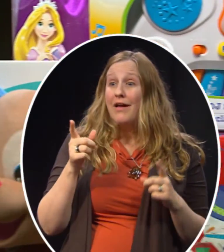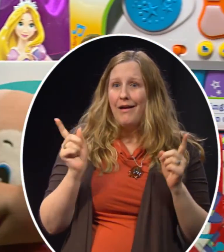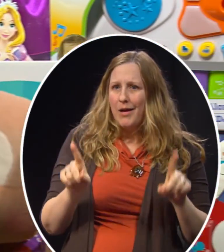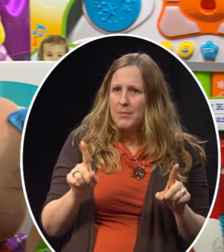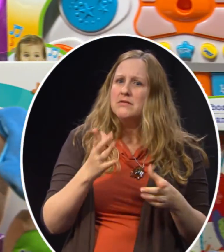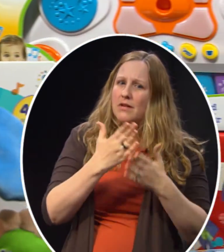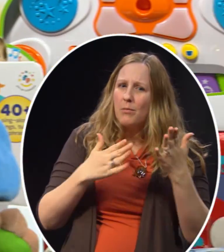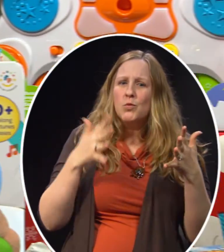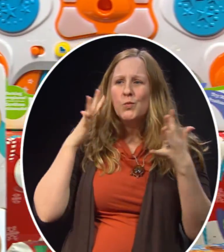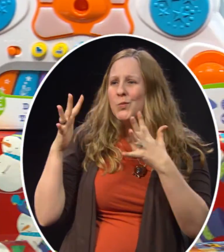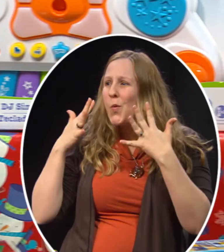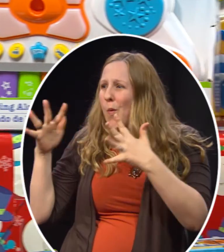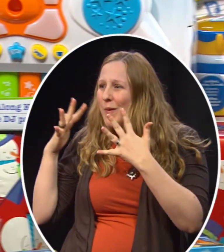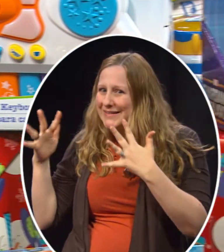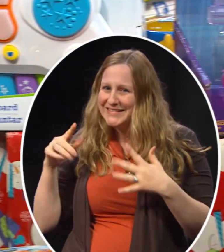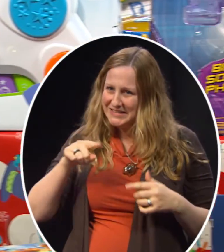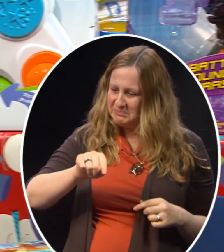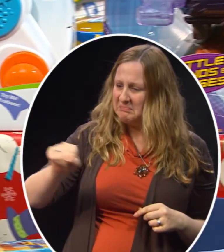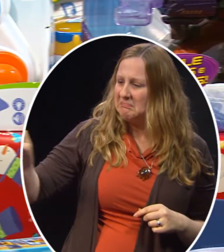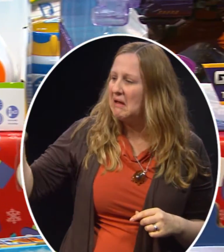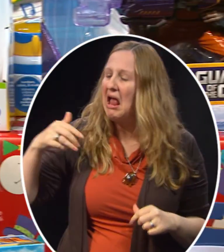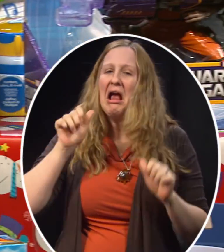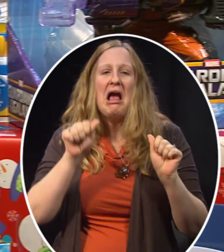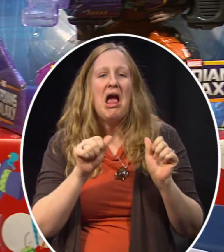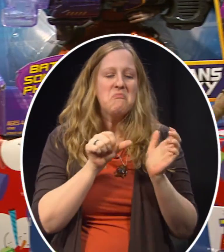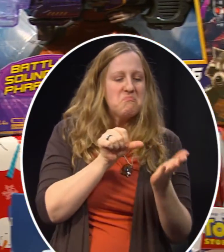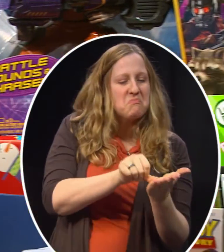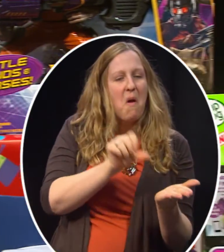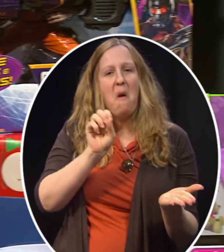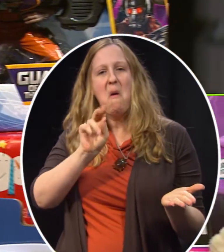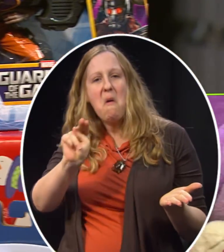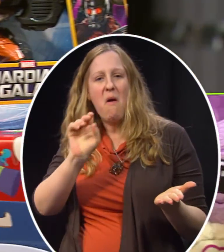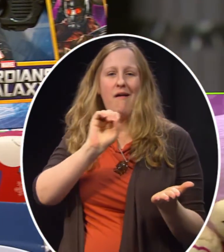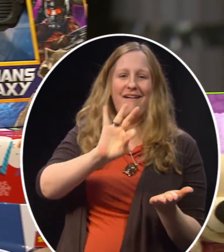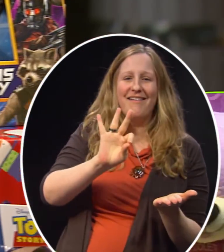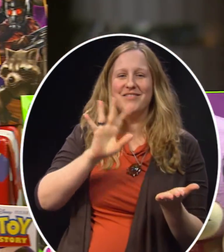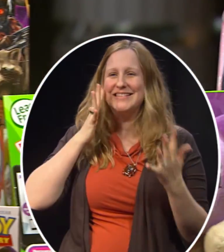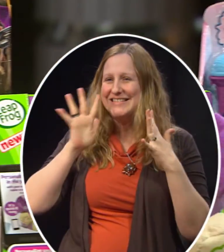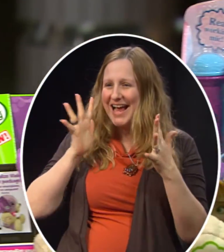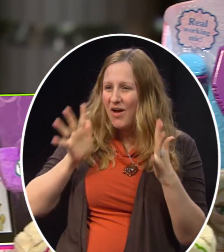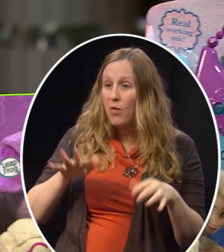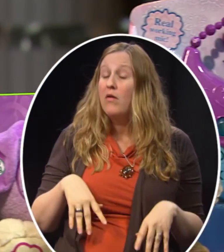However, we are also seeing that a lot of those toys are just way too loud for your kids.